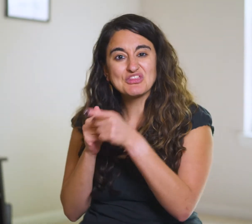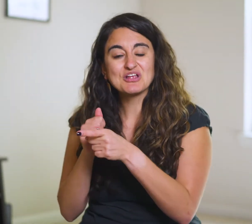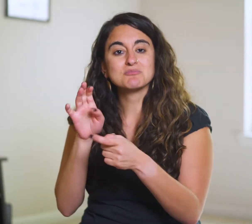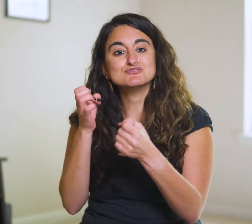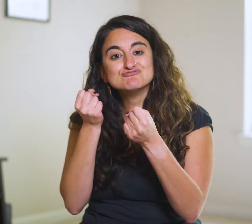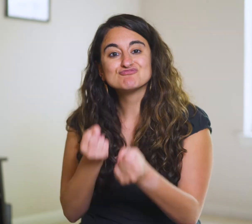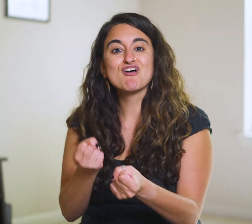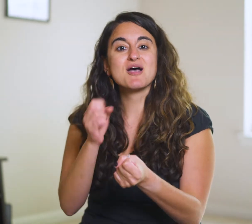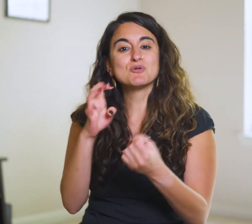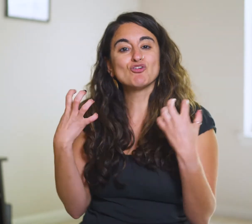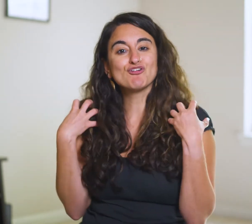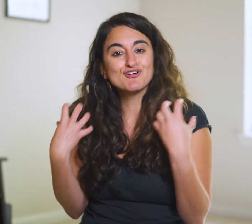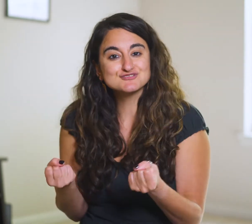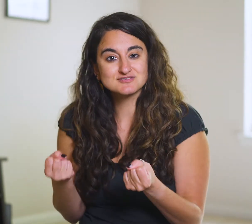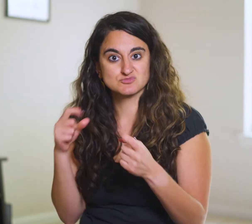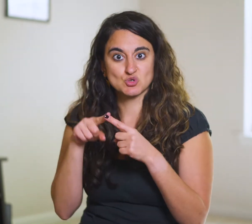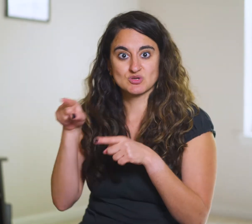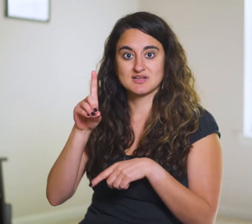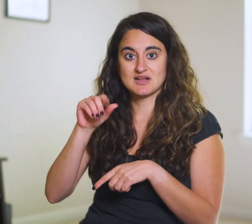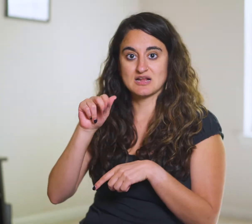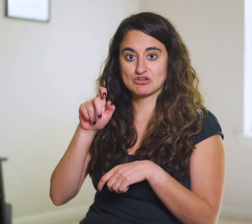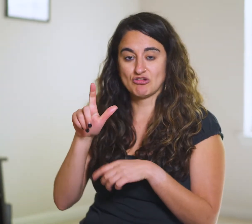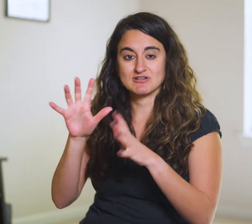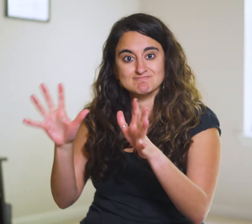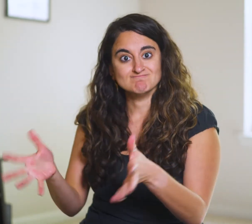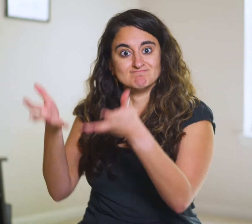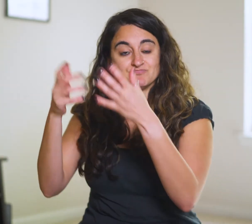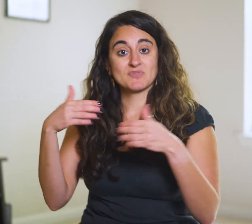be strong and of good courage” (10:19).